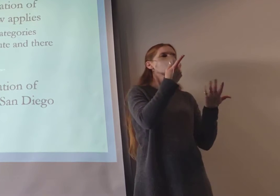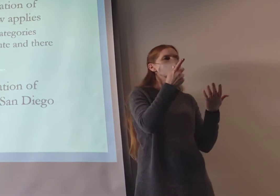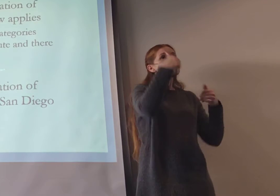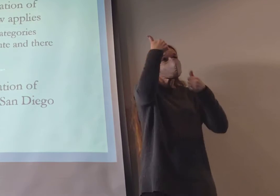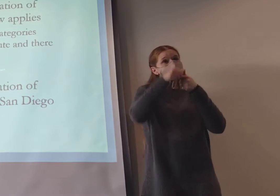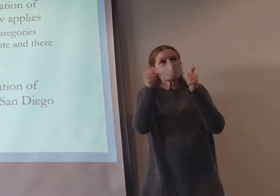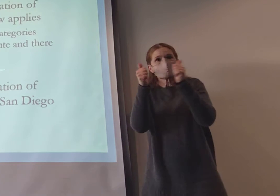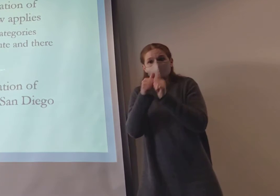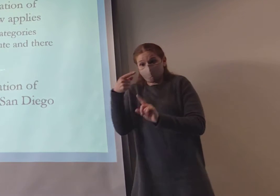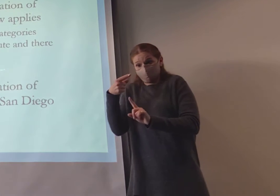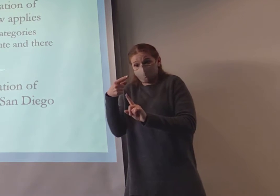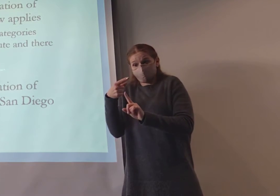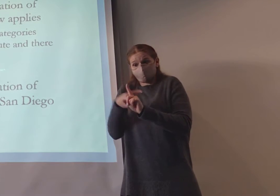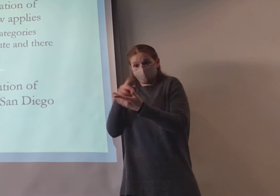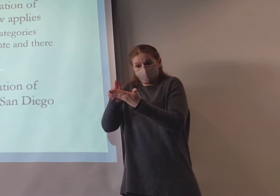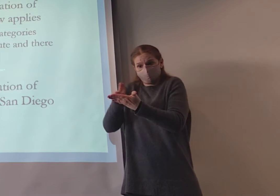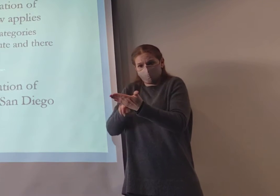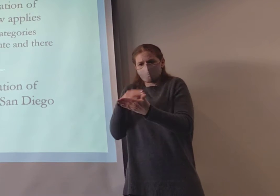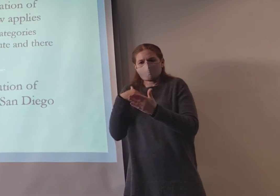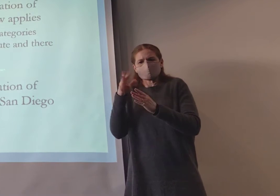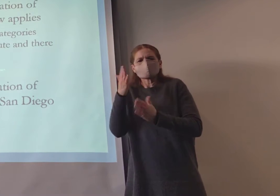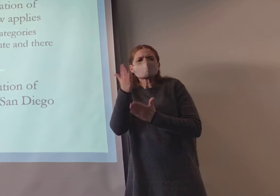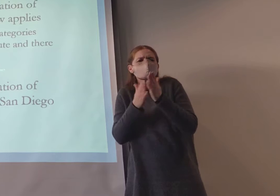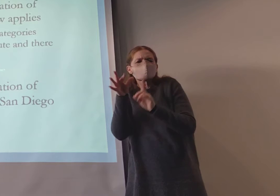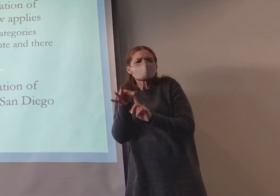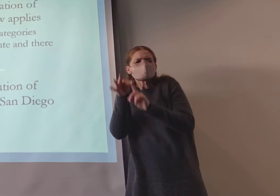you have to have been there for 12 months for Just Cause to apply.